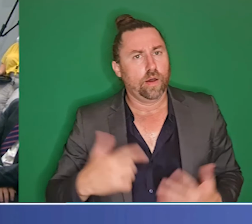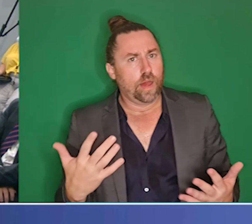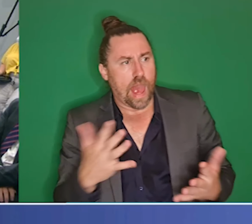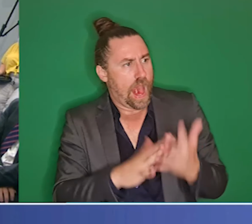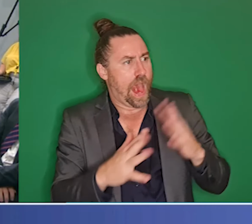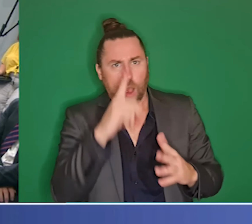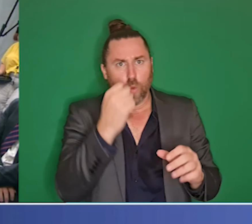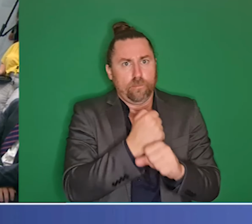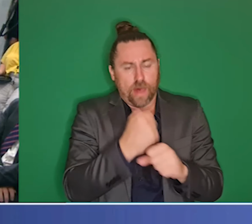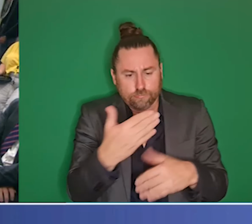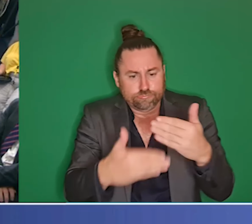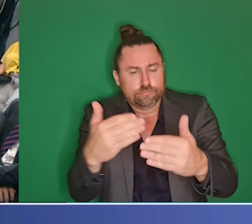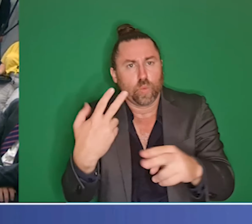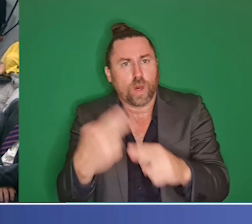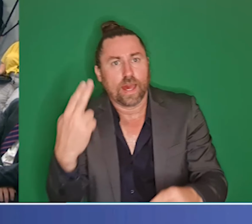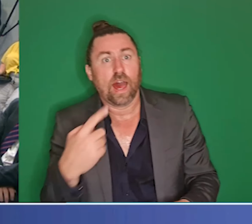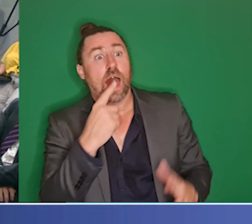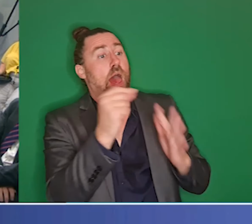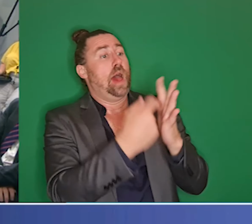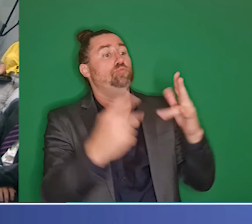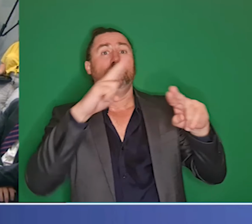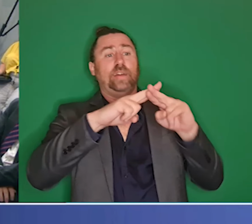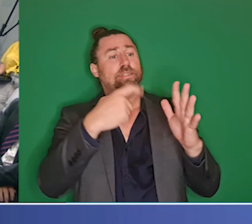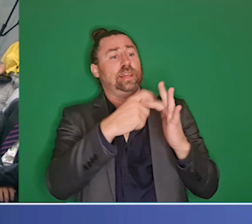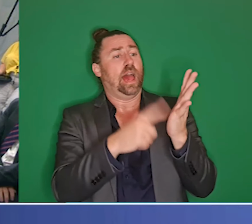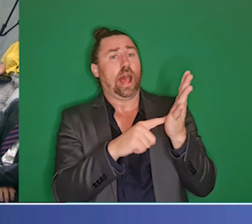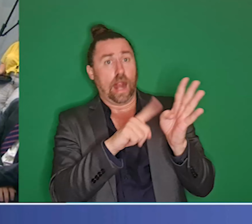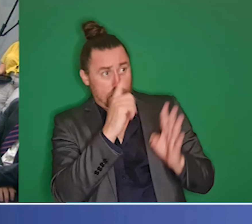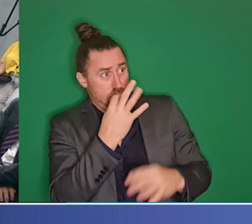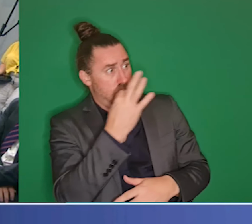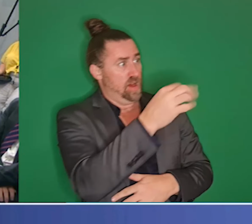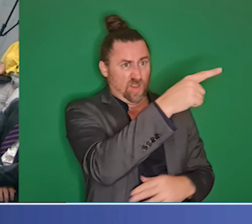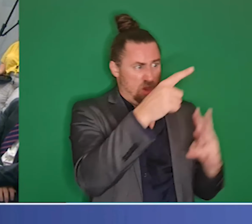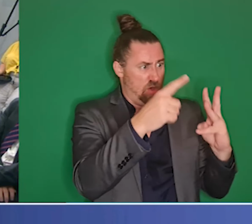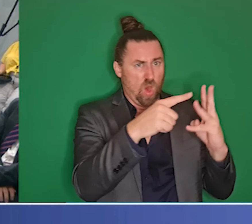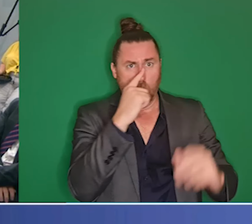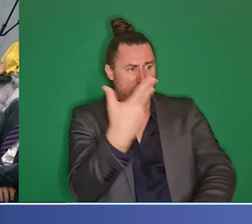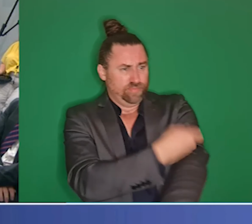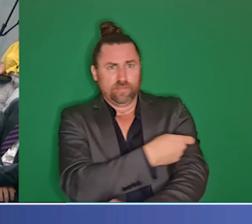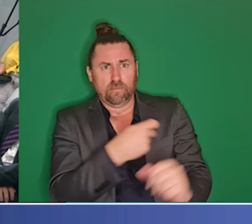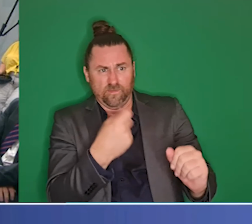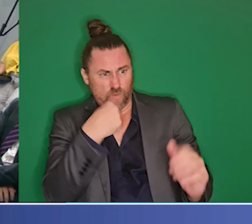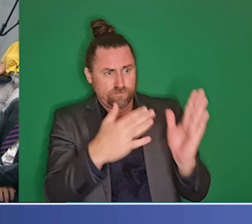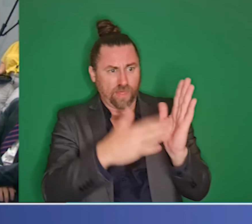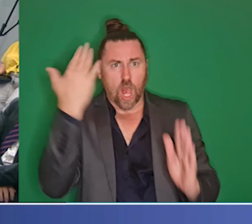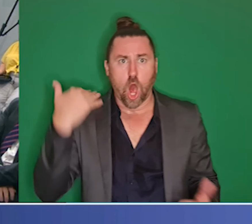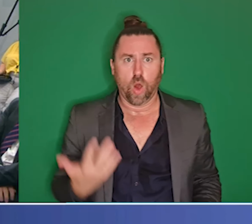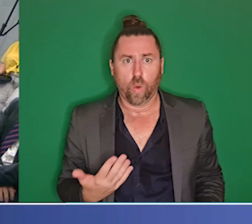And to Prof Kelly, some of these people were technically eligible for their boosters months ago. They'll be coming up to a year since their first jab.